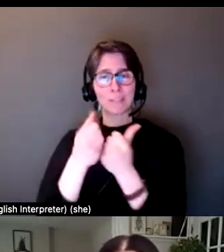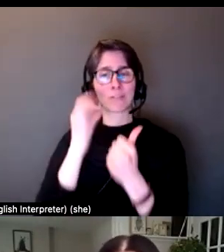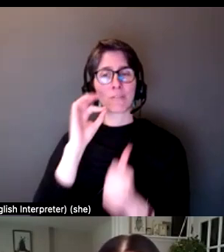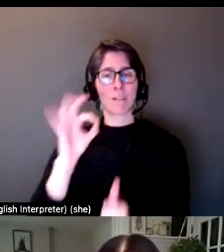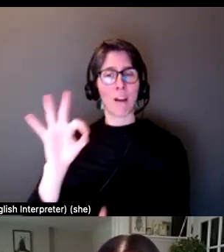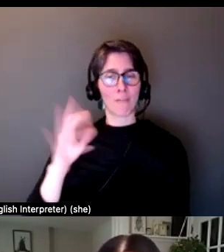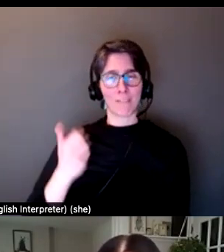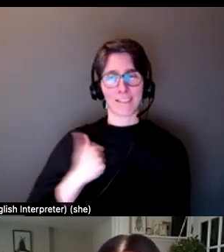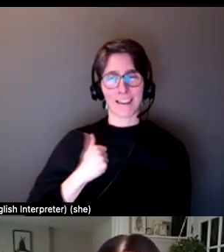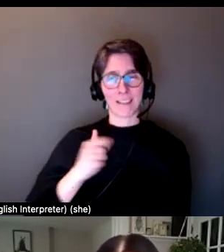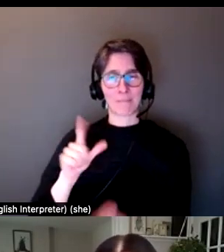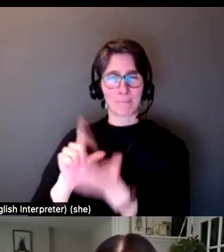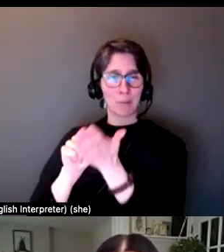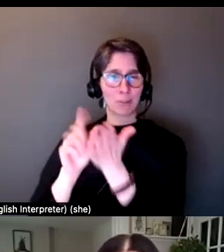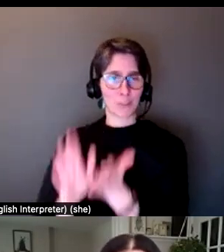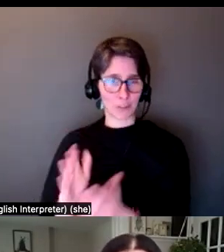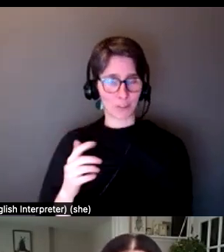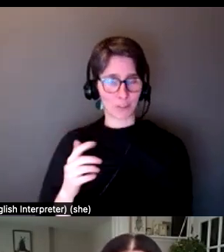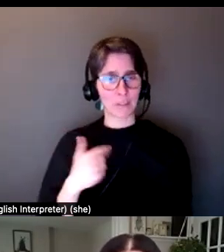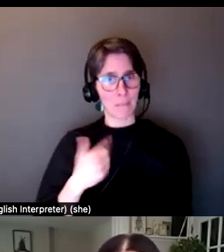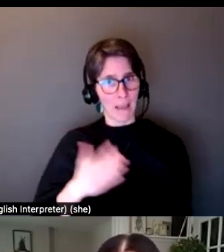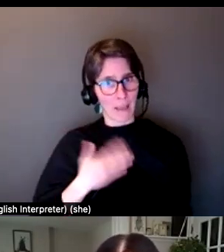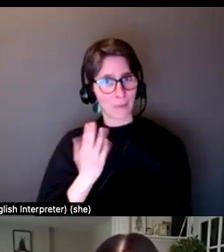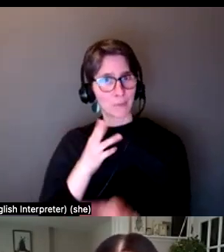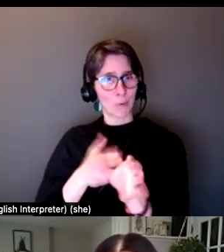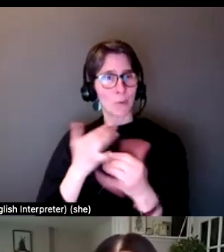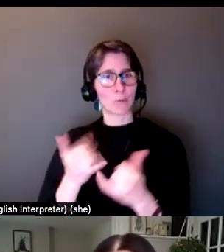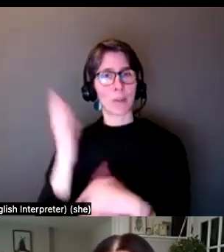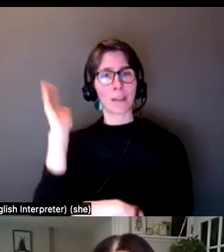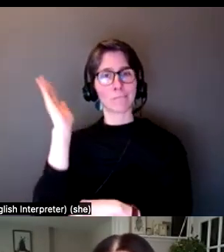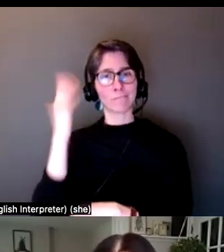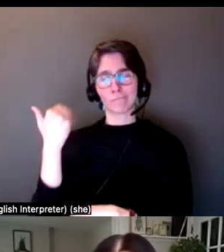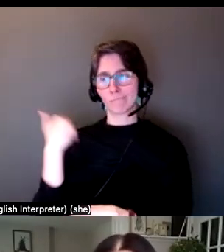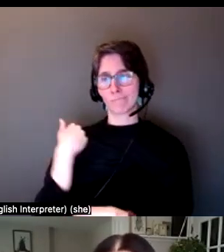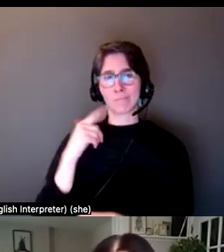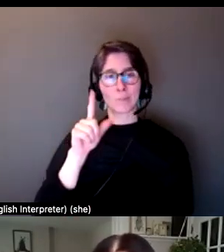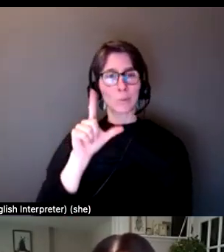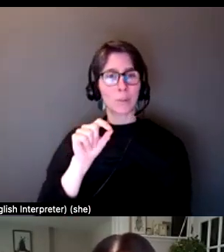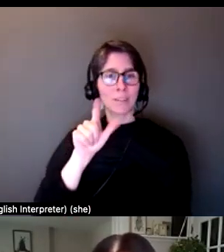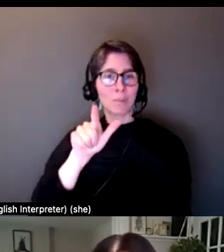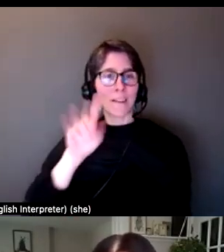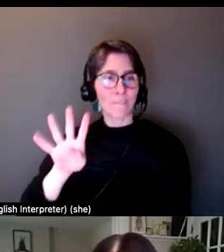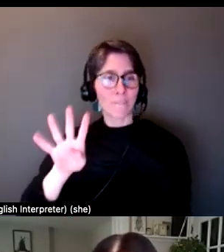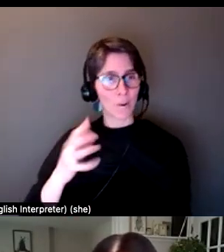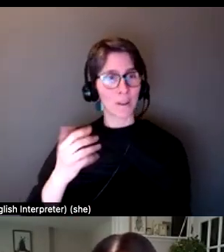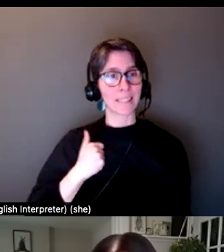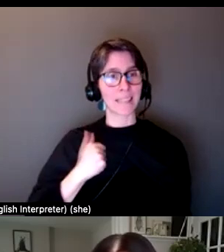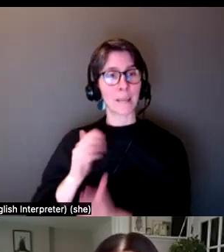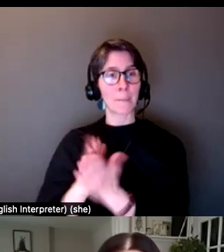here today to present the findings from our 2024 Canadian Book Publishing Industry Salary Survey,